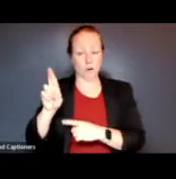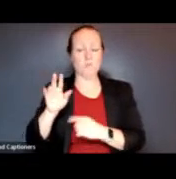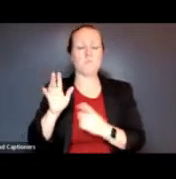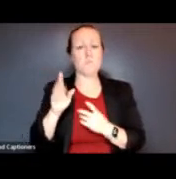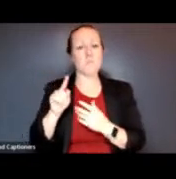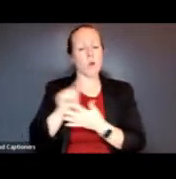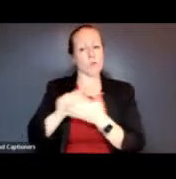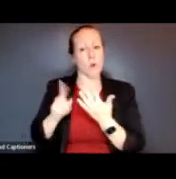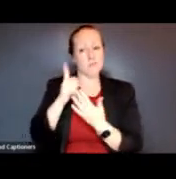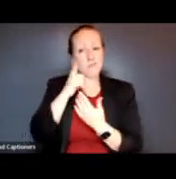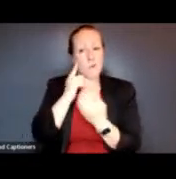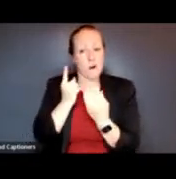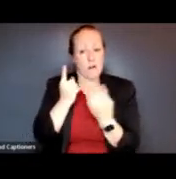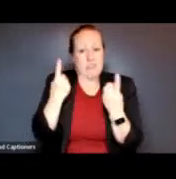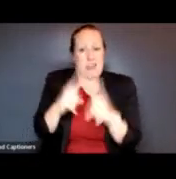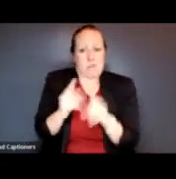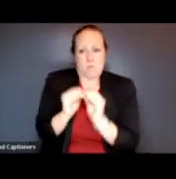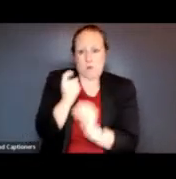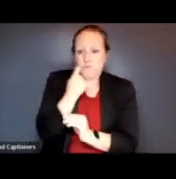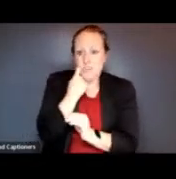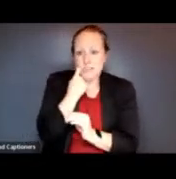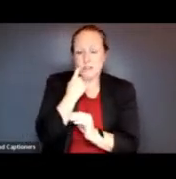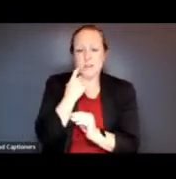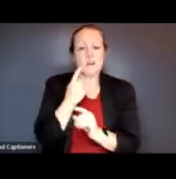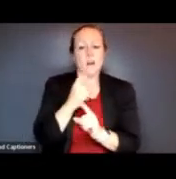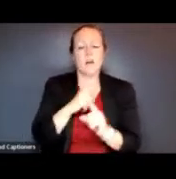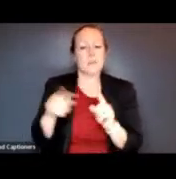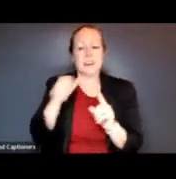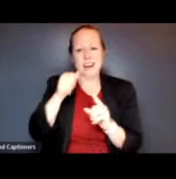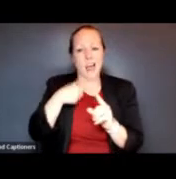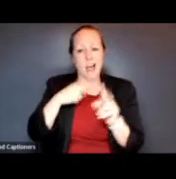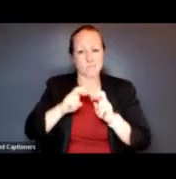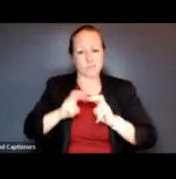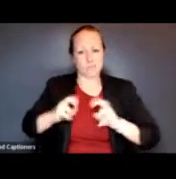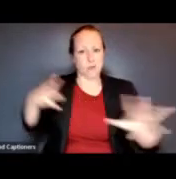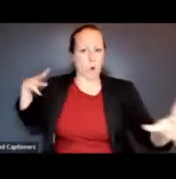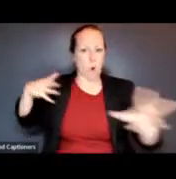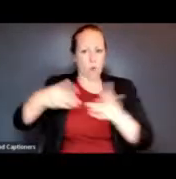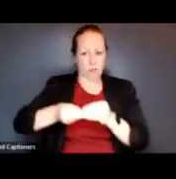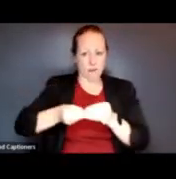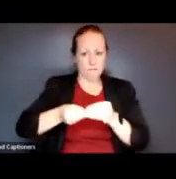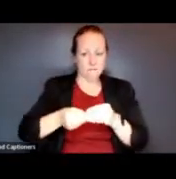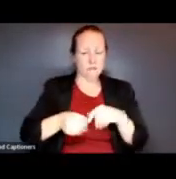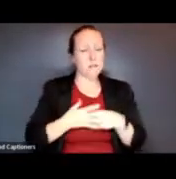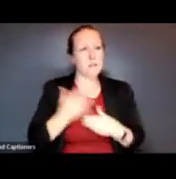for recent injuries, but they do not get at a person's whole lifetime. If you say, well, maybe we could, you know, look